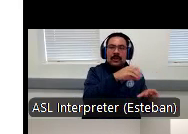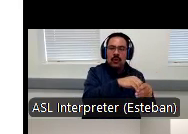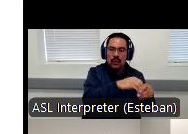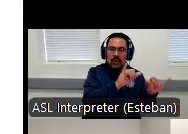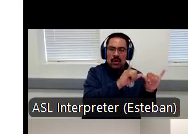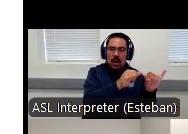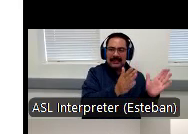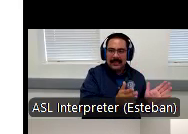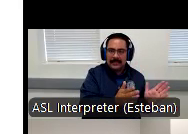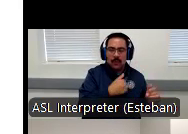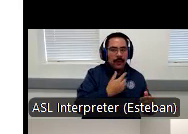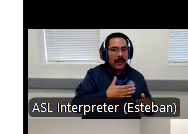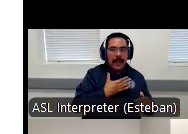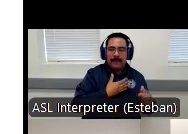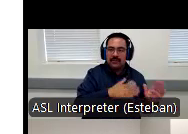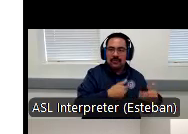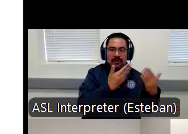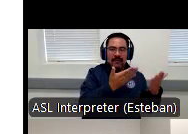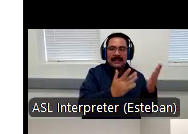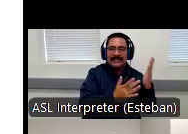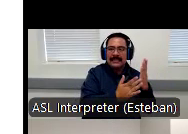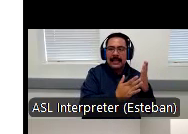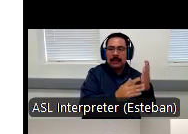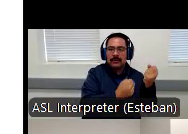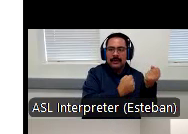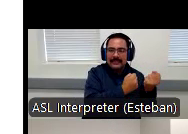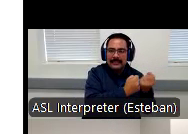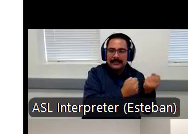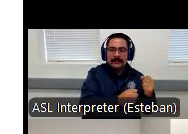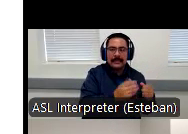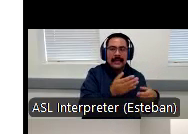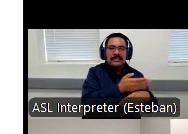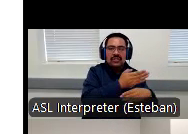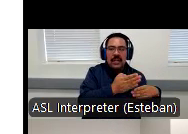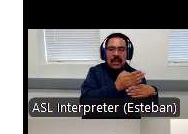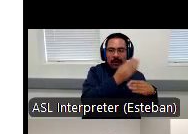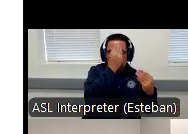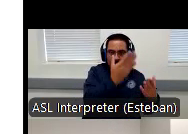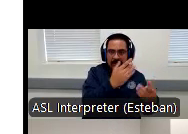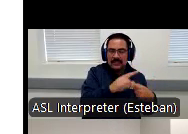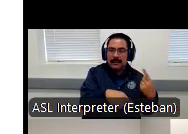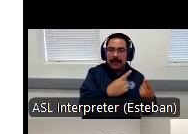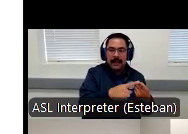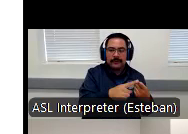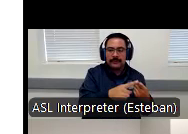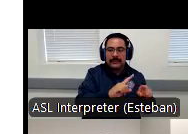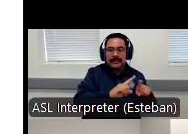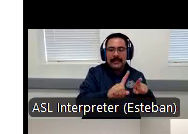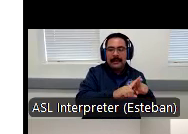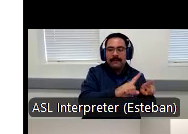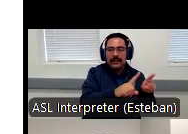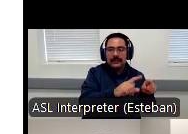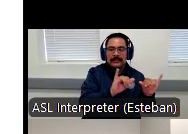happy to provide technical assistance and share information about different architectural